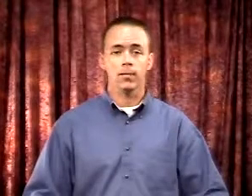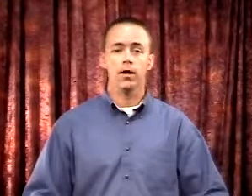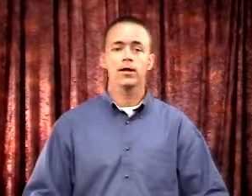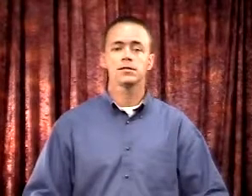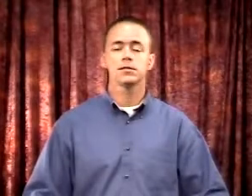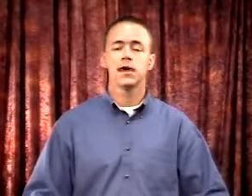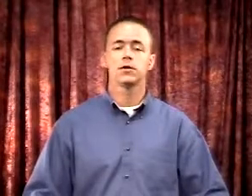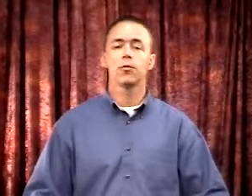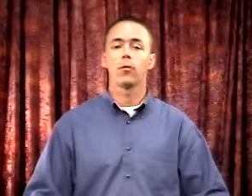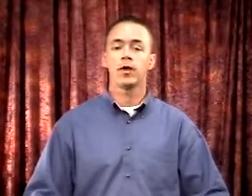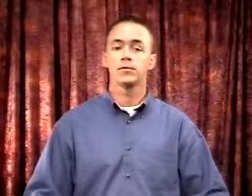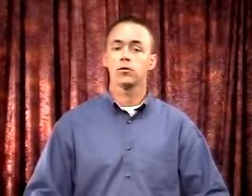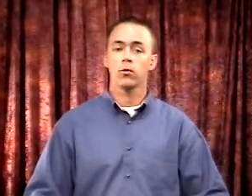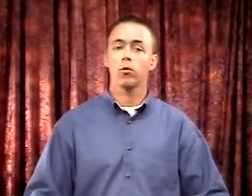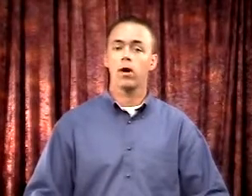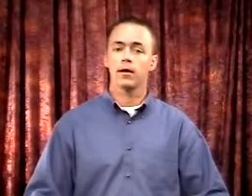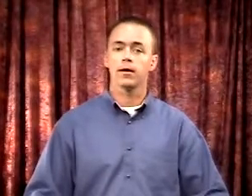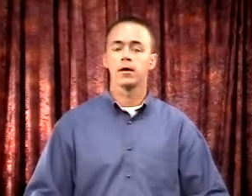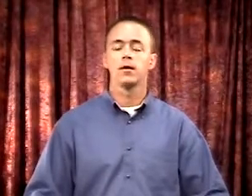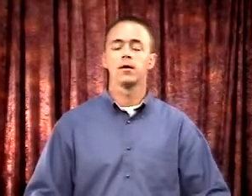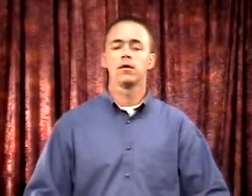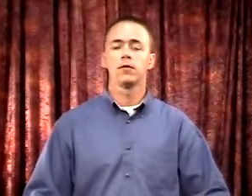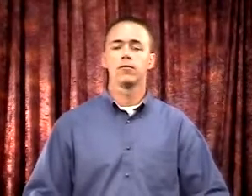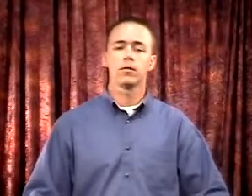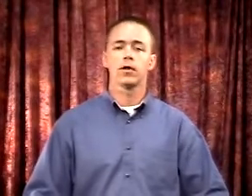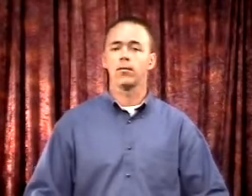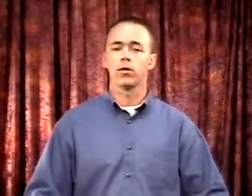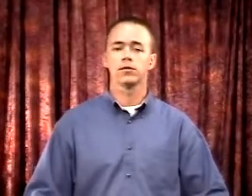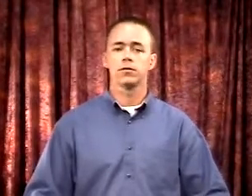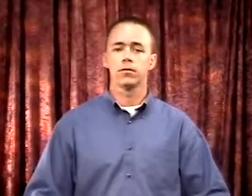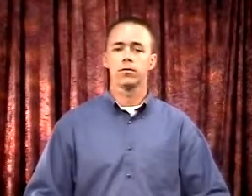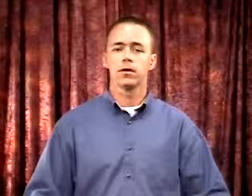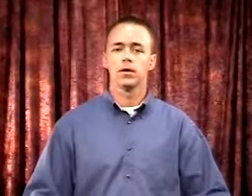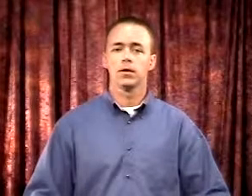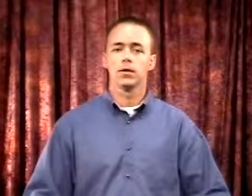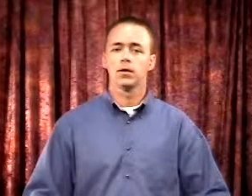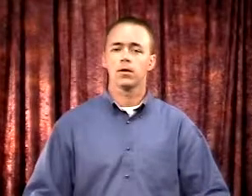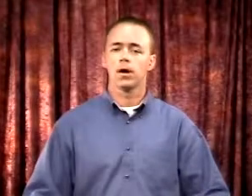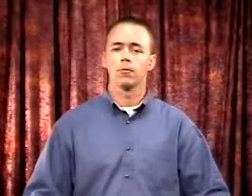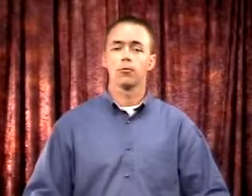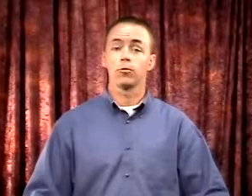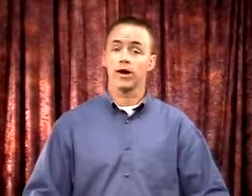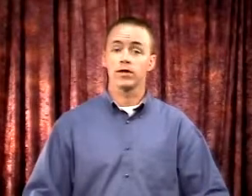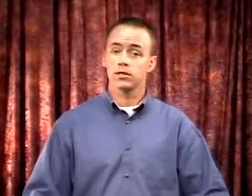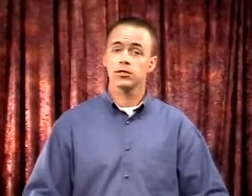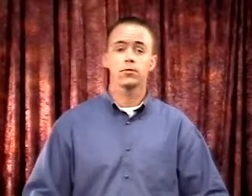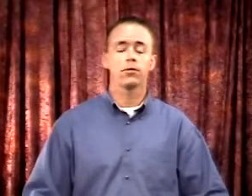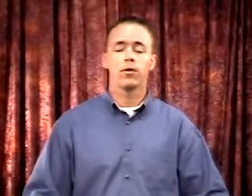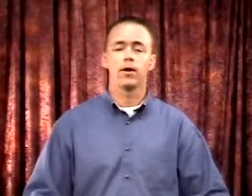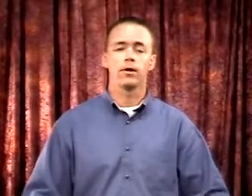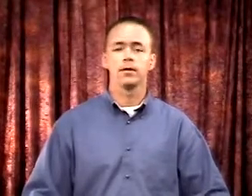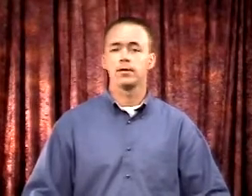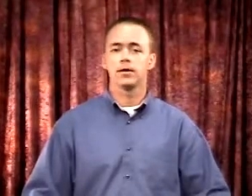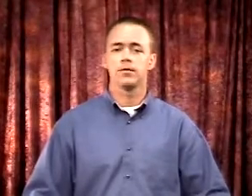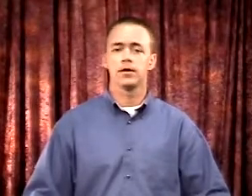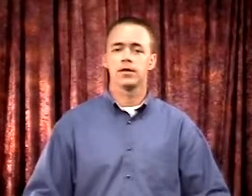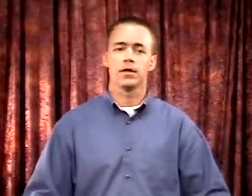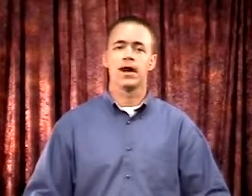Primarily it’s designed to reabsorb water from the components of food. We are very stingy with water and if there is any doubt,